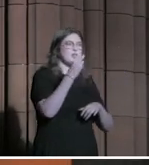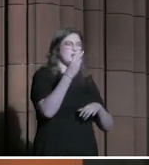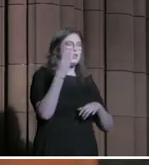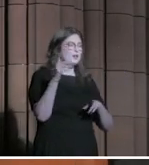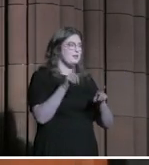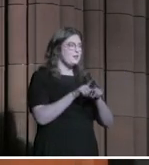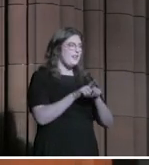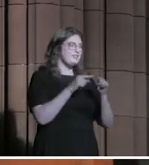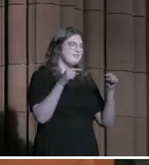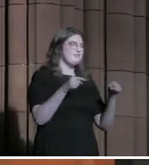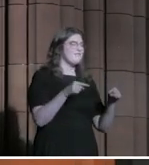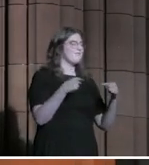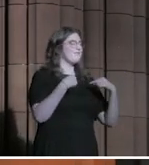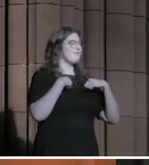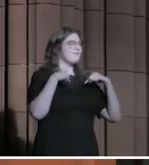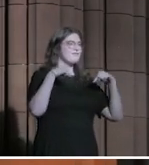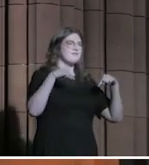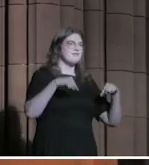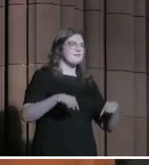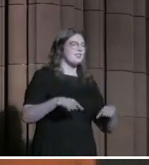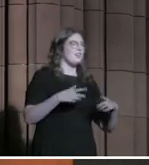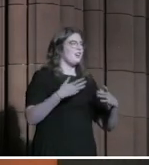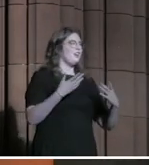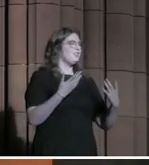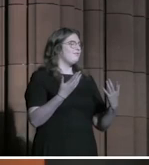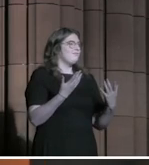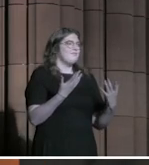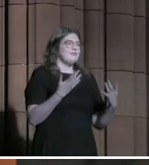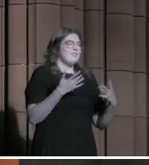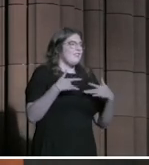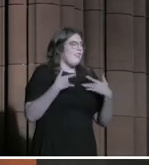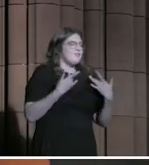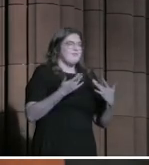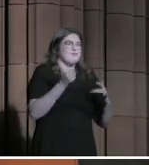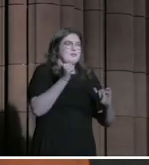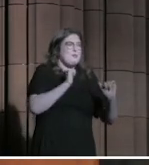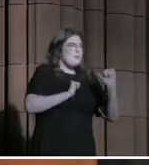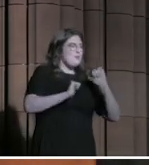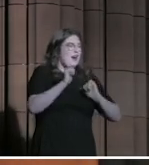I stand before you immersed in the pride and prestige that this day signifies.